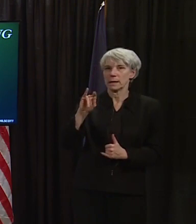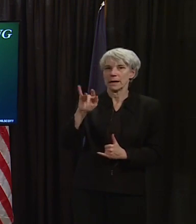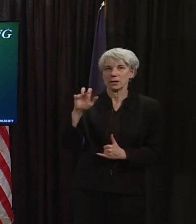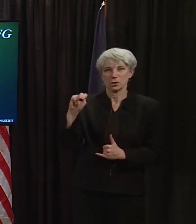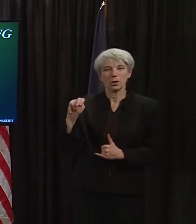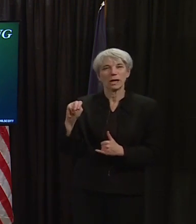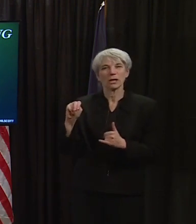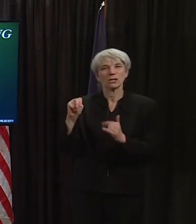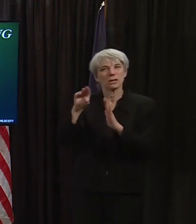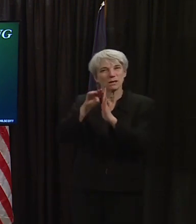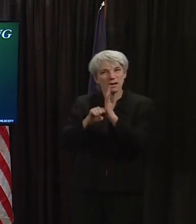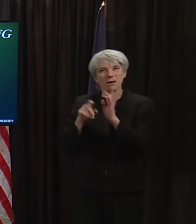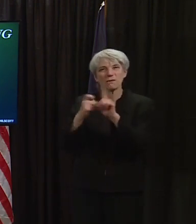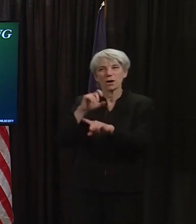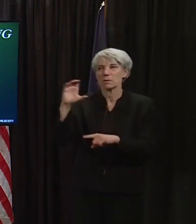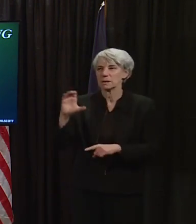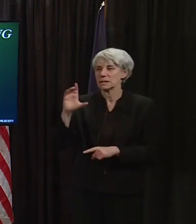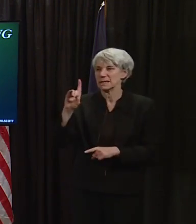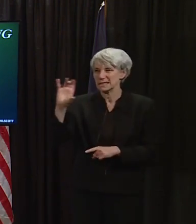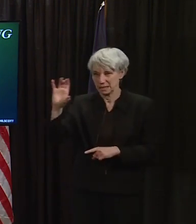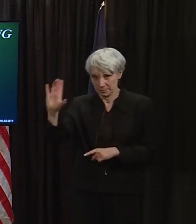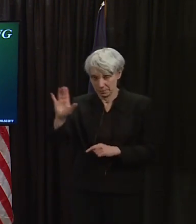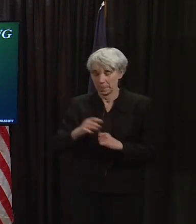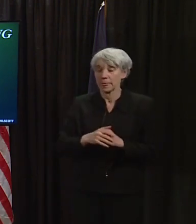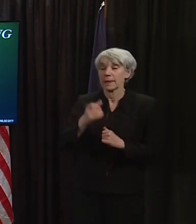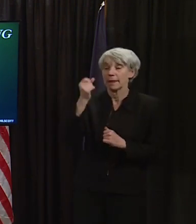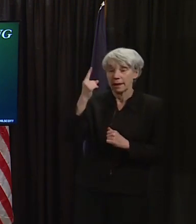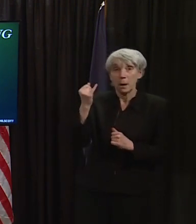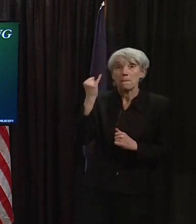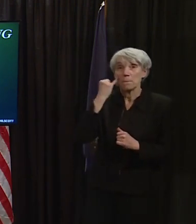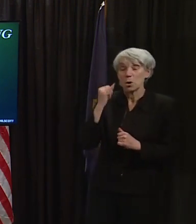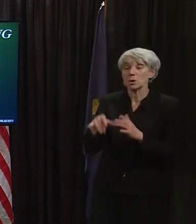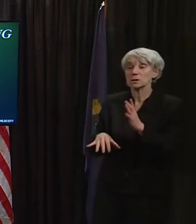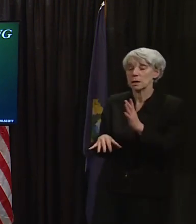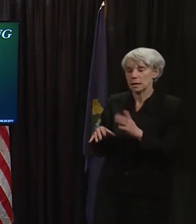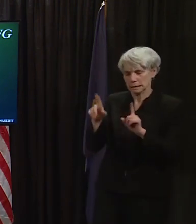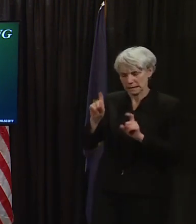period is the time following your positive test or when your symptoms